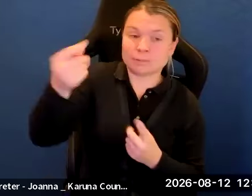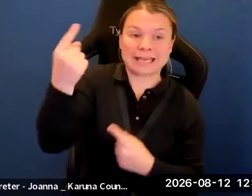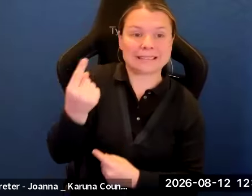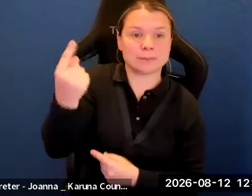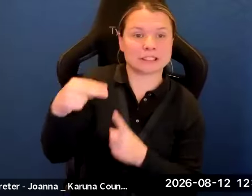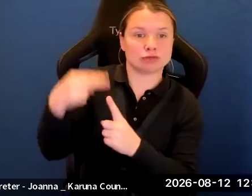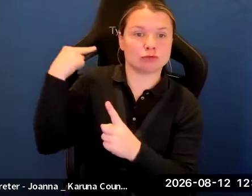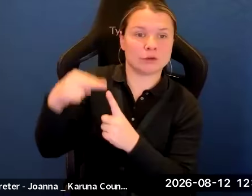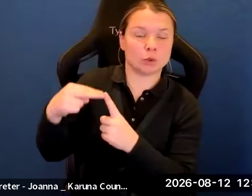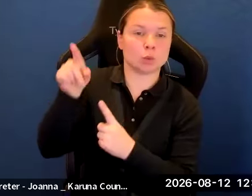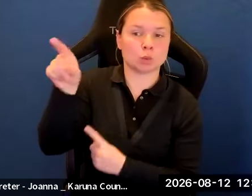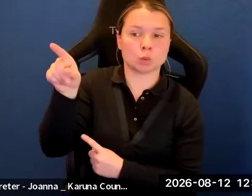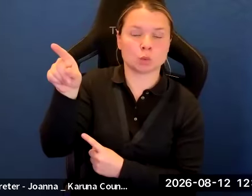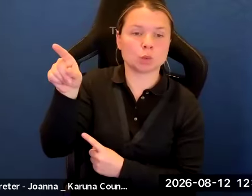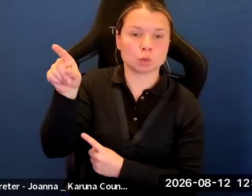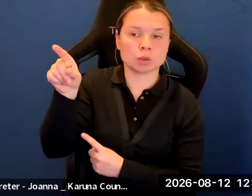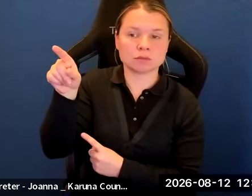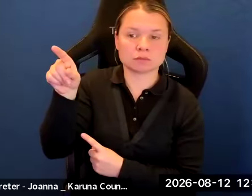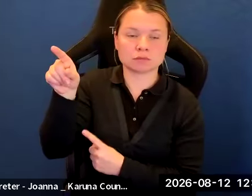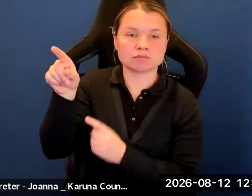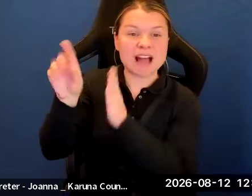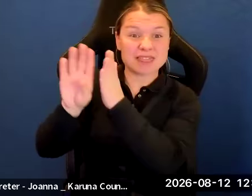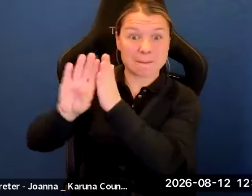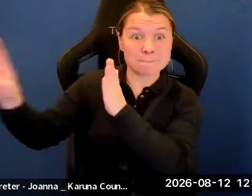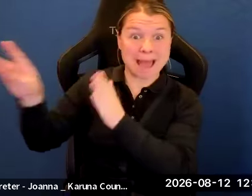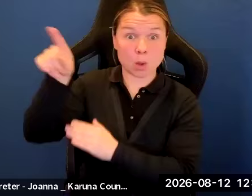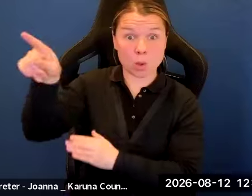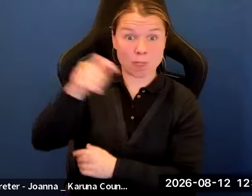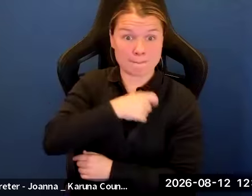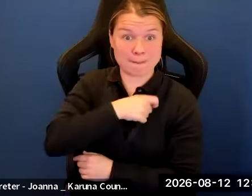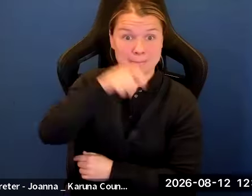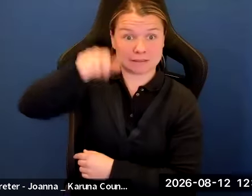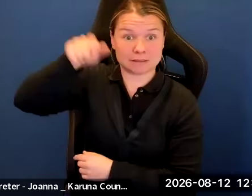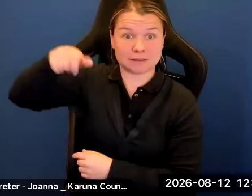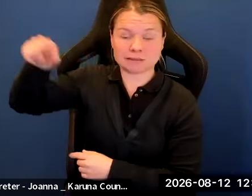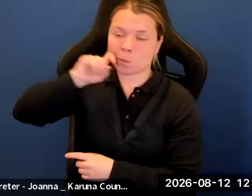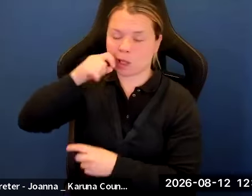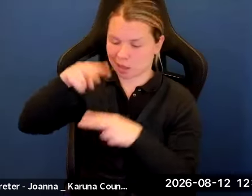And then the next step is eligible applications will be